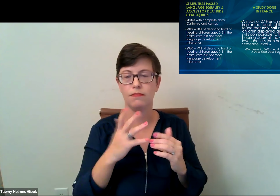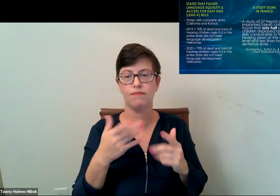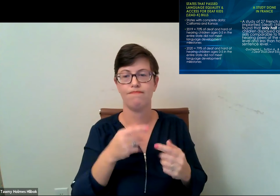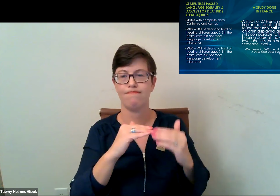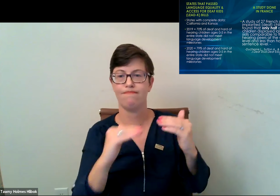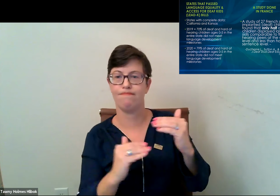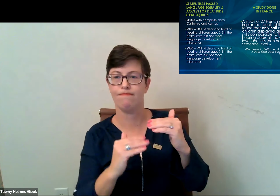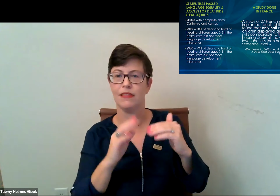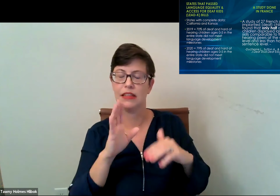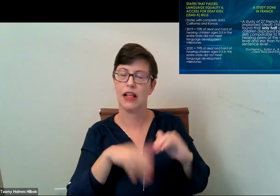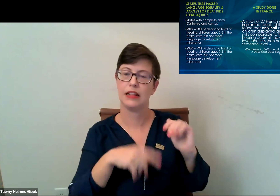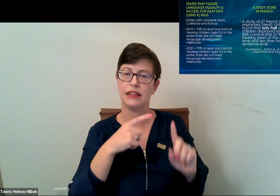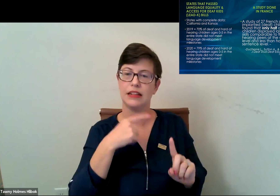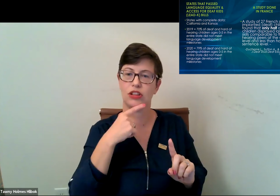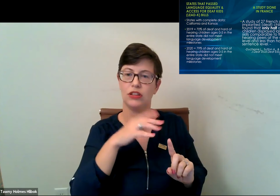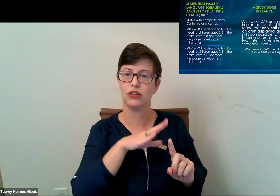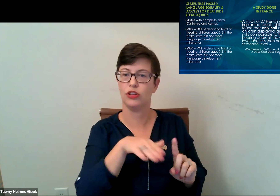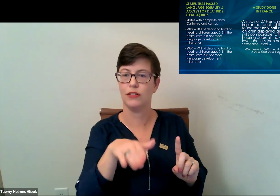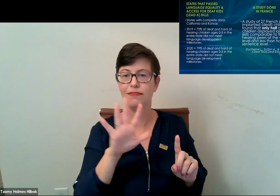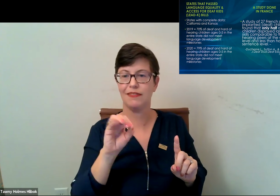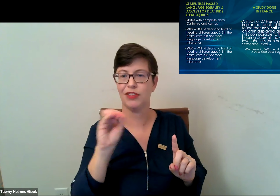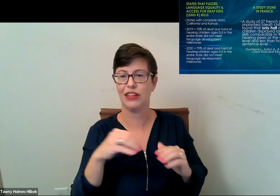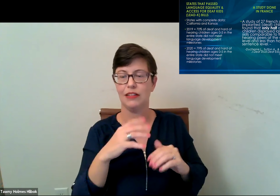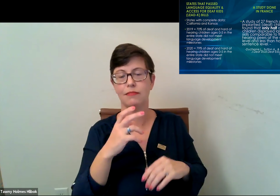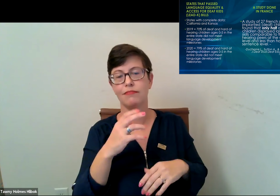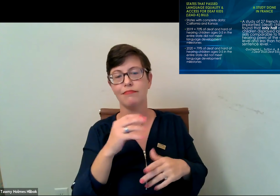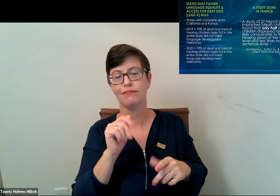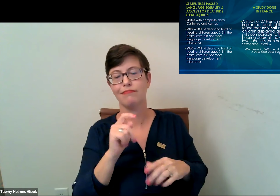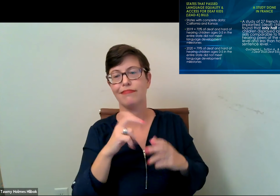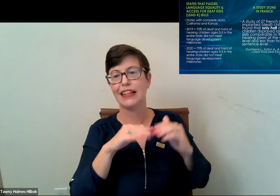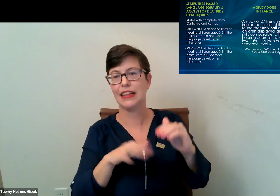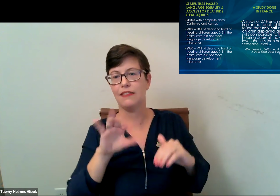But, on the sentence level they were actually below their hearing peers less than 50%.